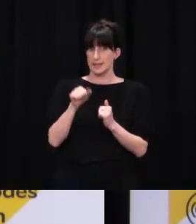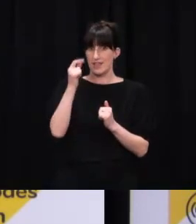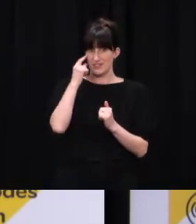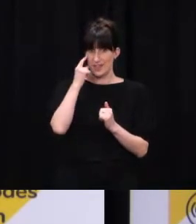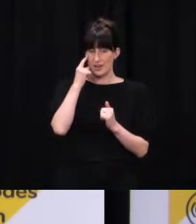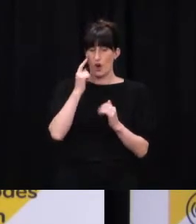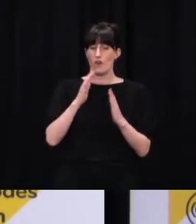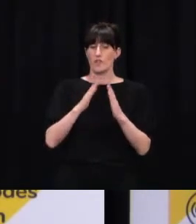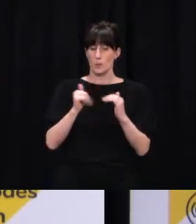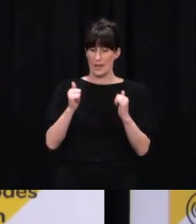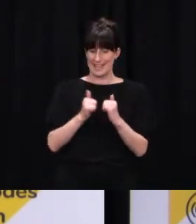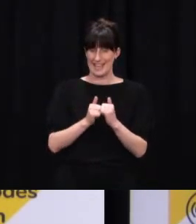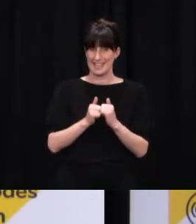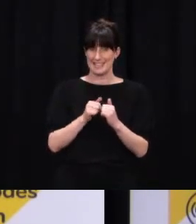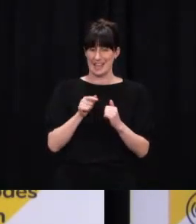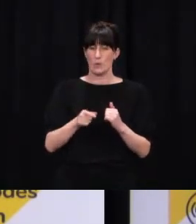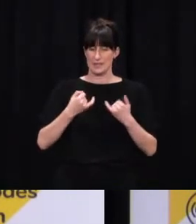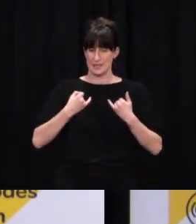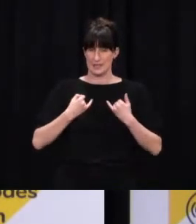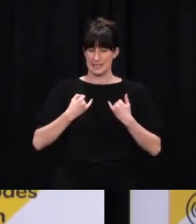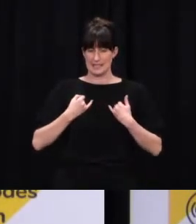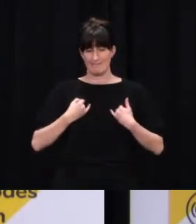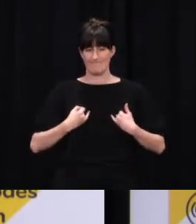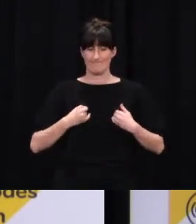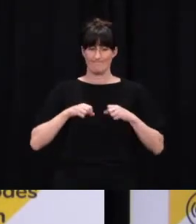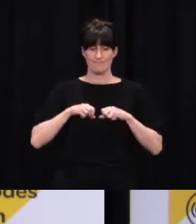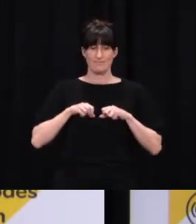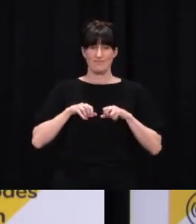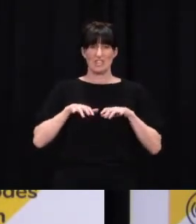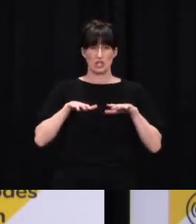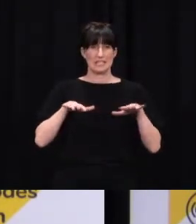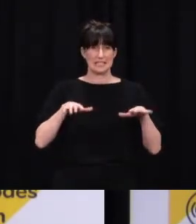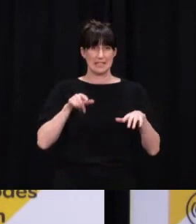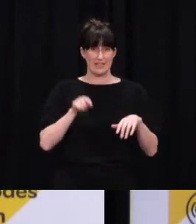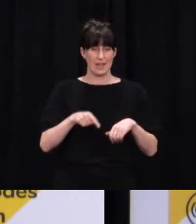My recollection is that they reported symptom onset that was